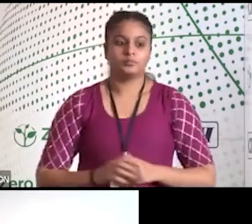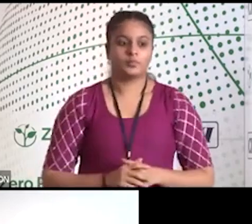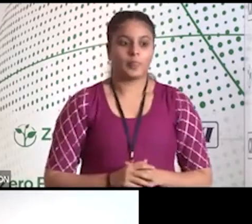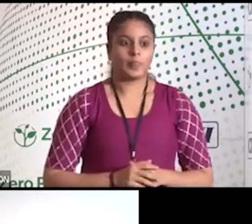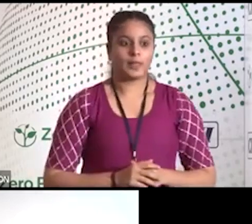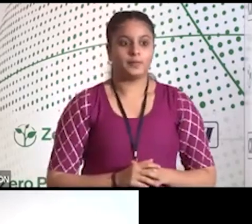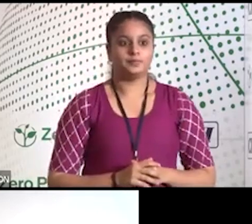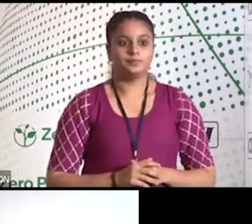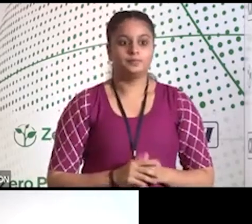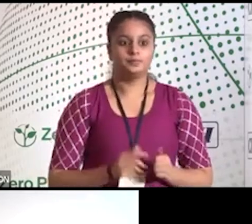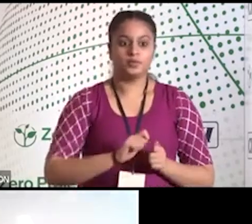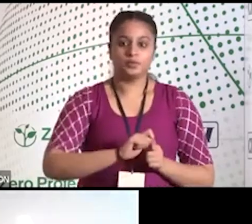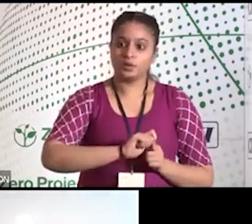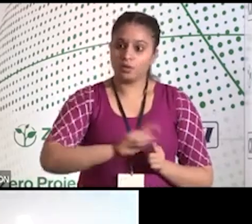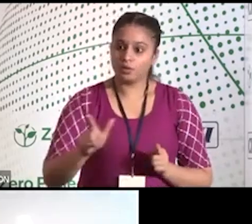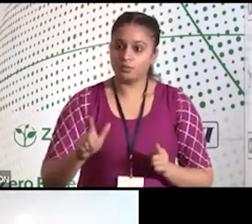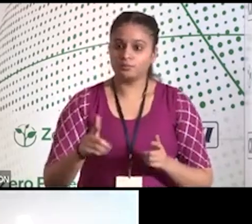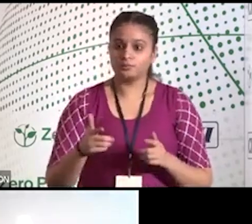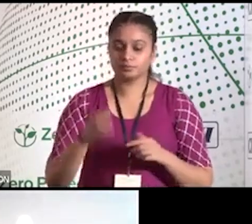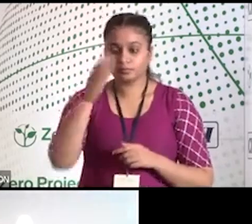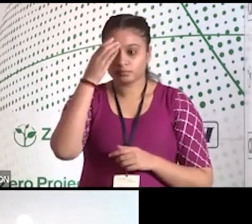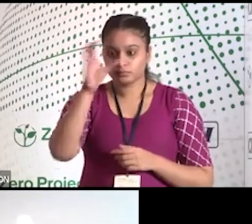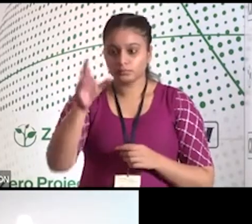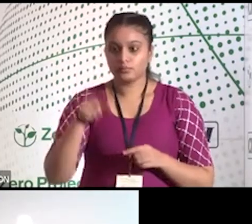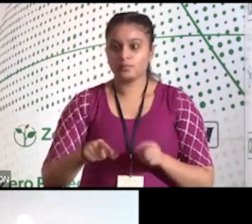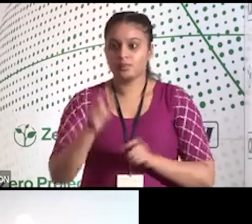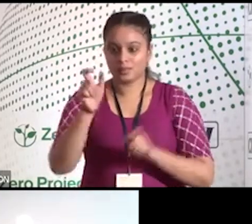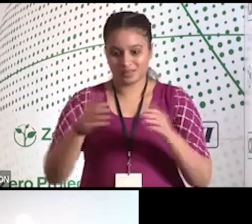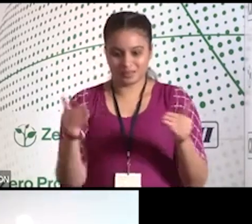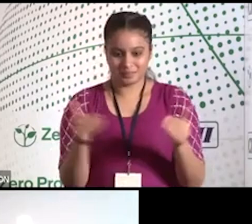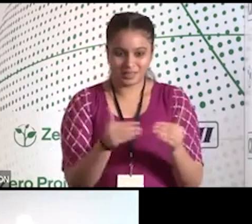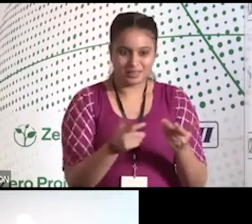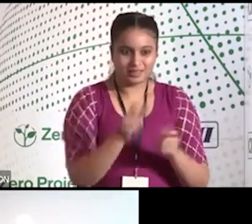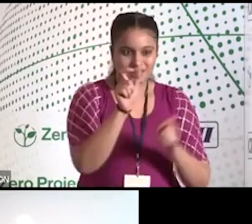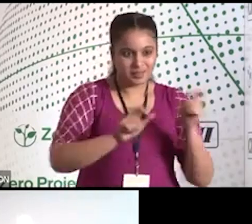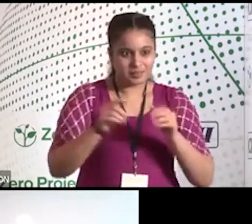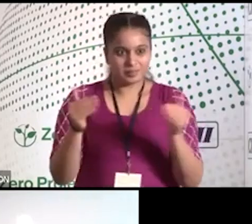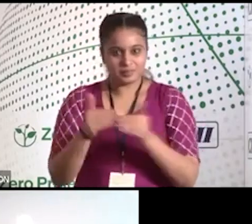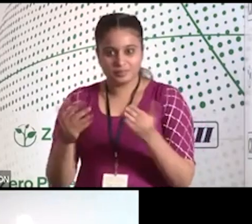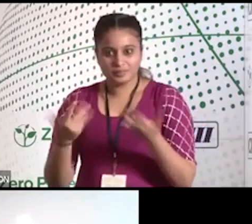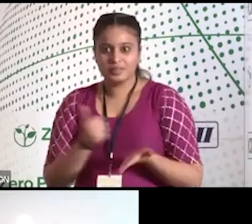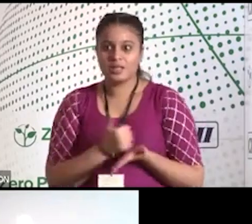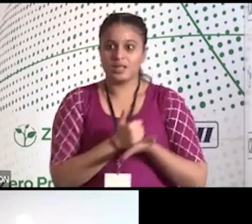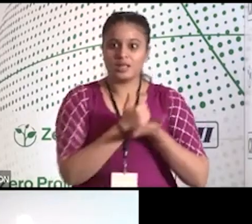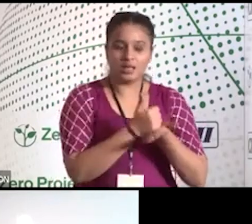And it all comes back to context, needing people where they're at and helping them build capacity